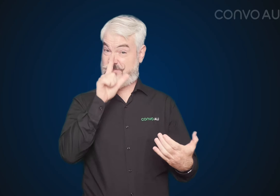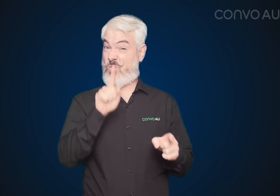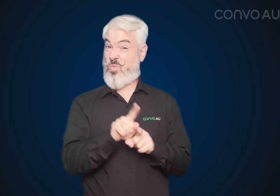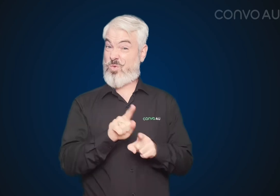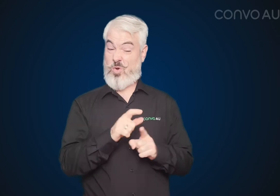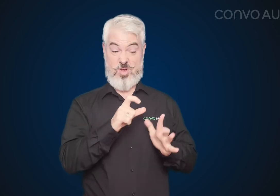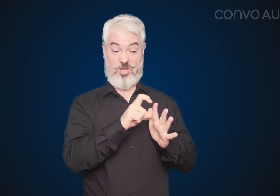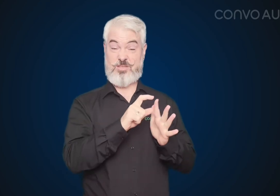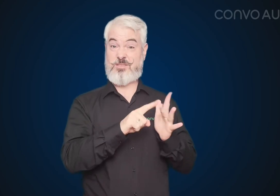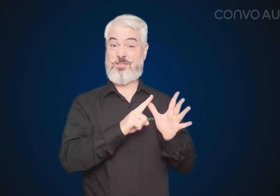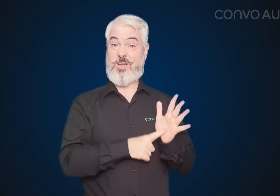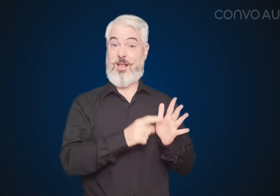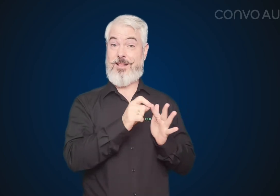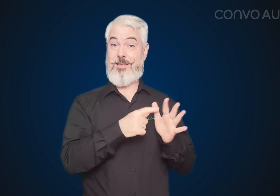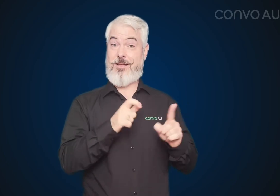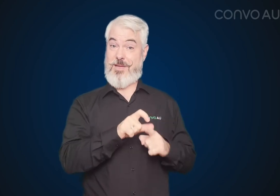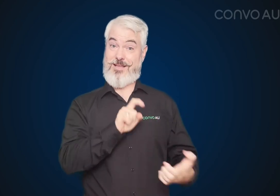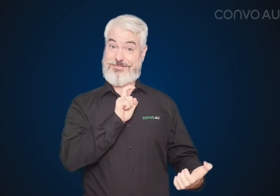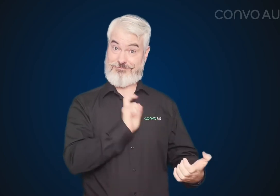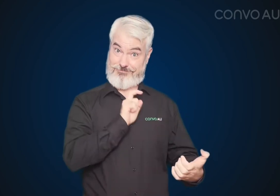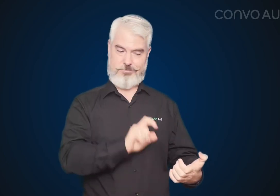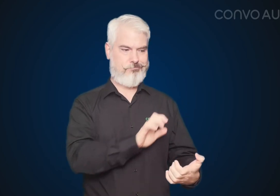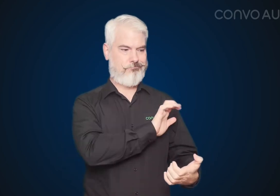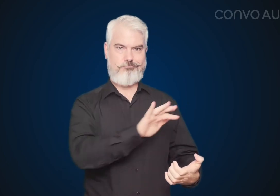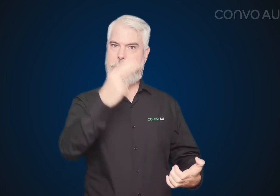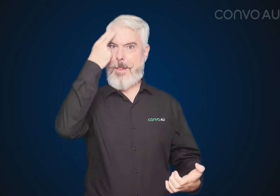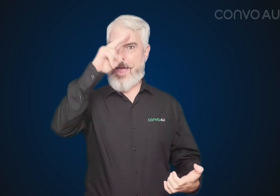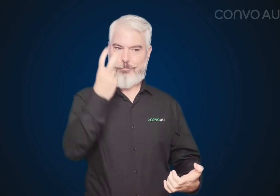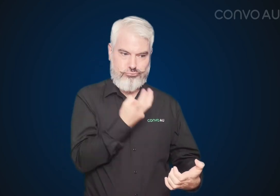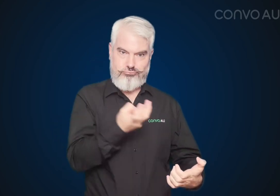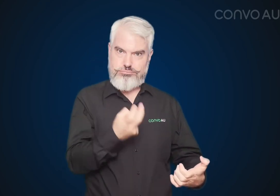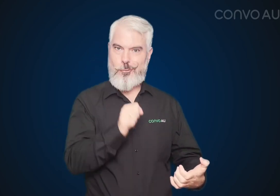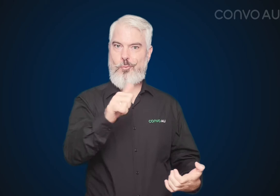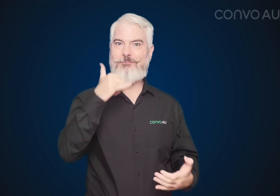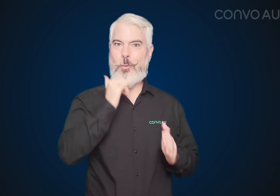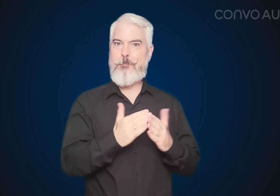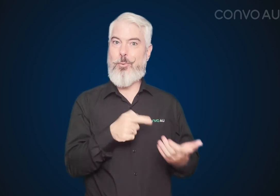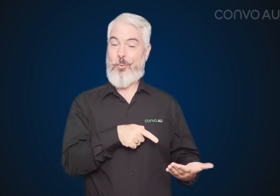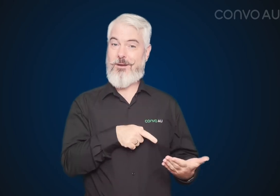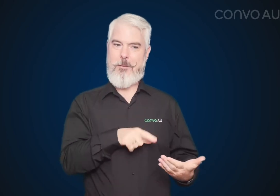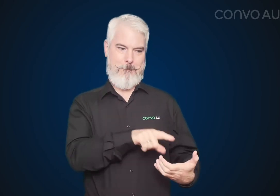You can just type in a name in the Dial Pad and it will search your phone address book,